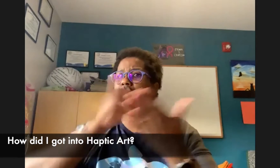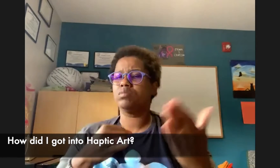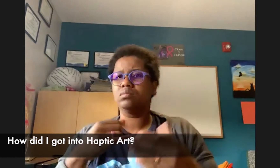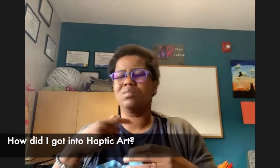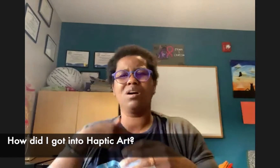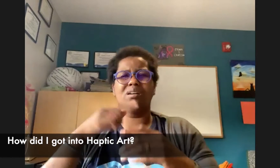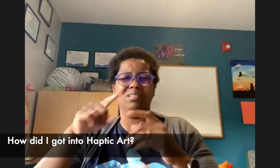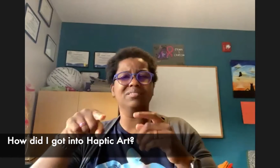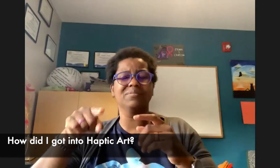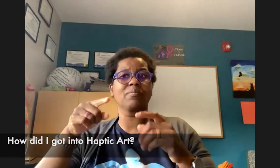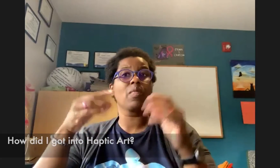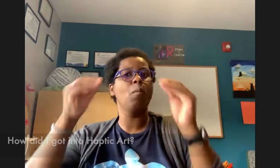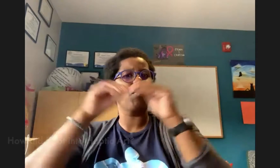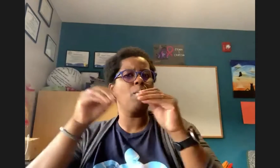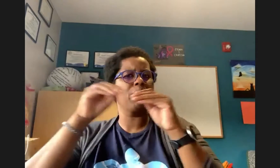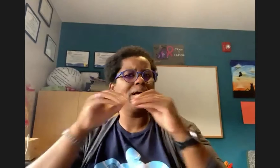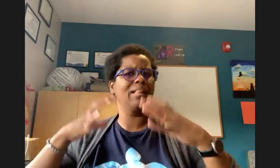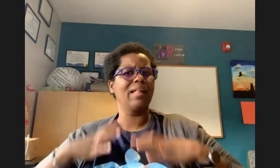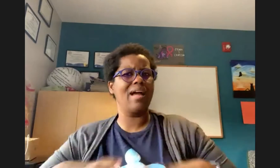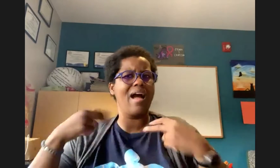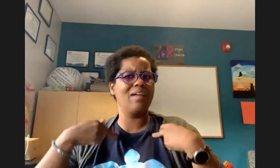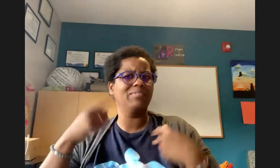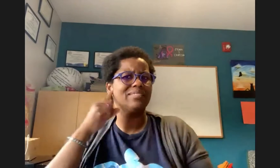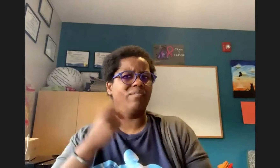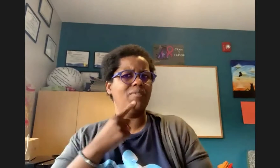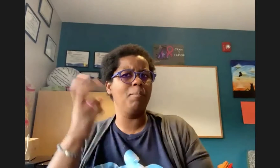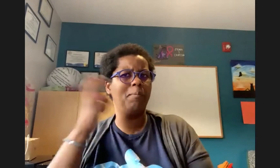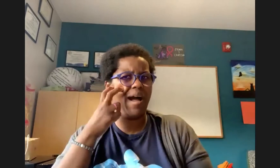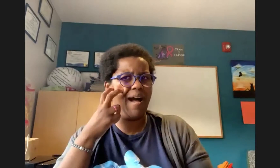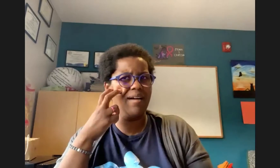Now I'll share how I got into haptic arts.